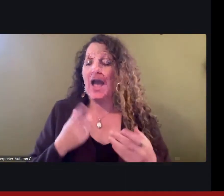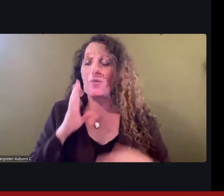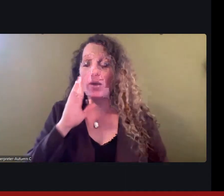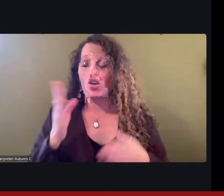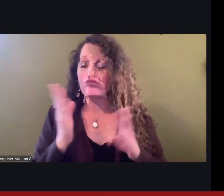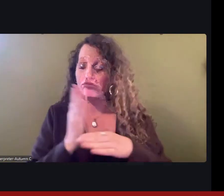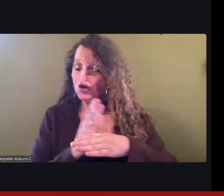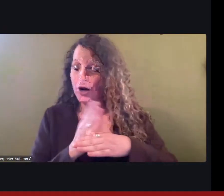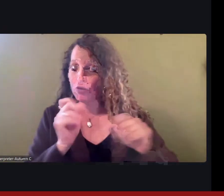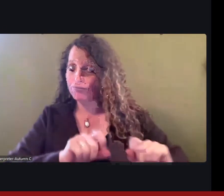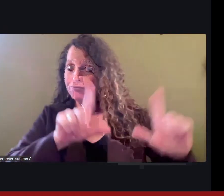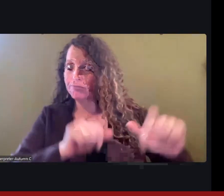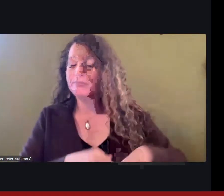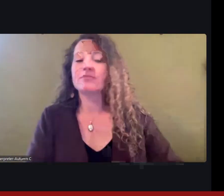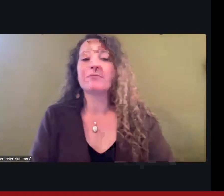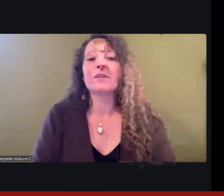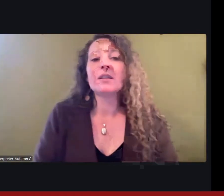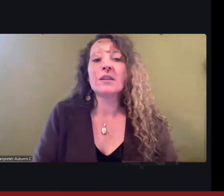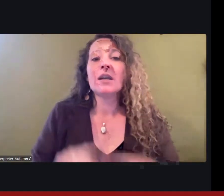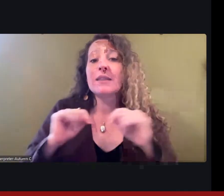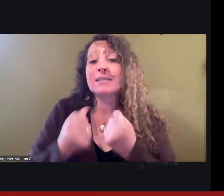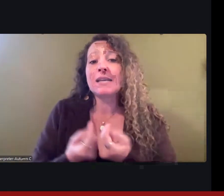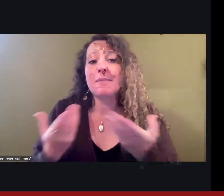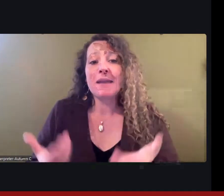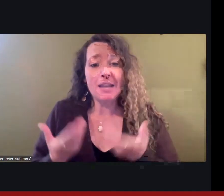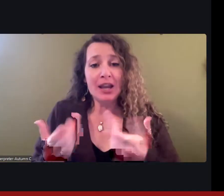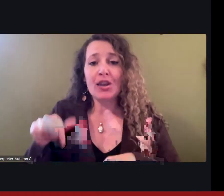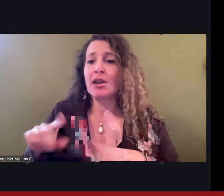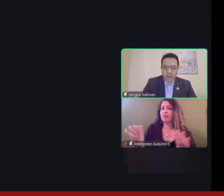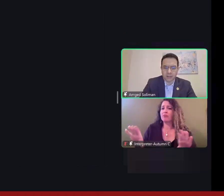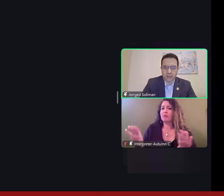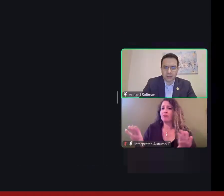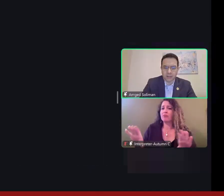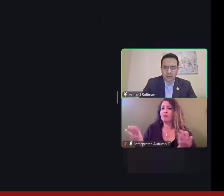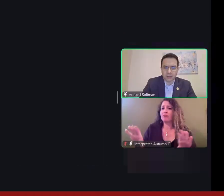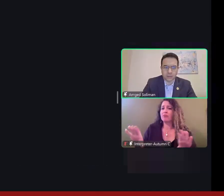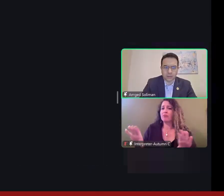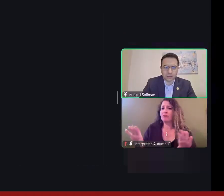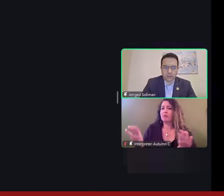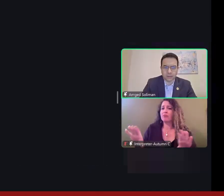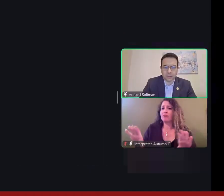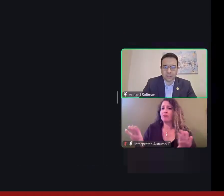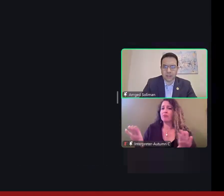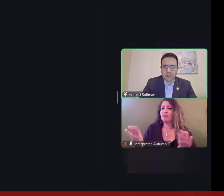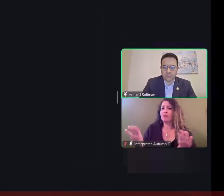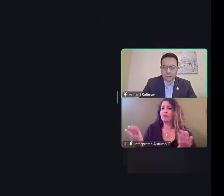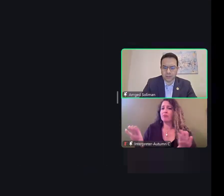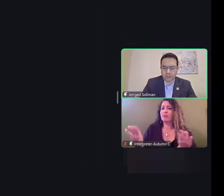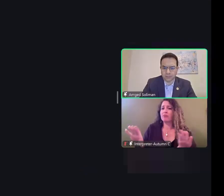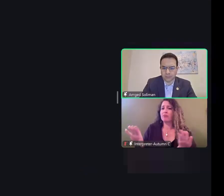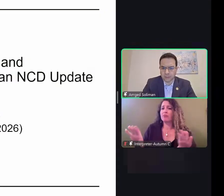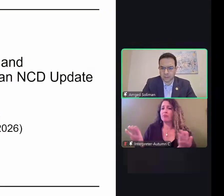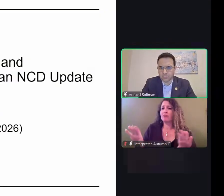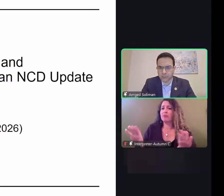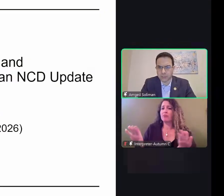and the team at Stanford did a good job of teaching me how to do this. Um, but hopefully